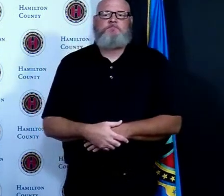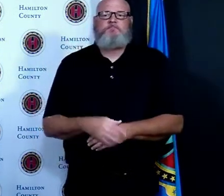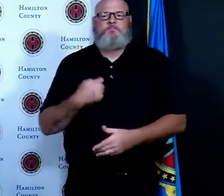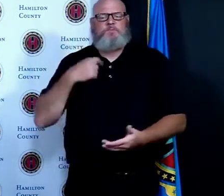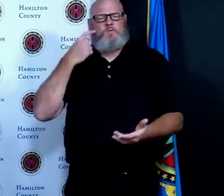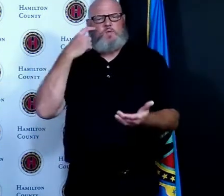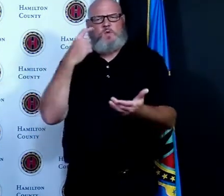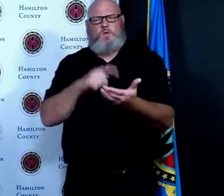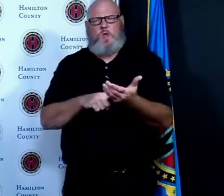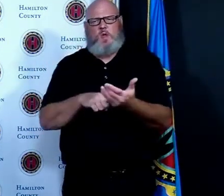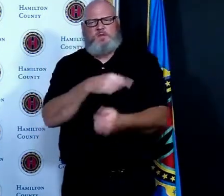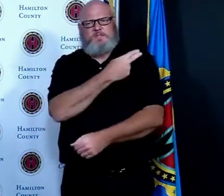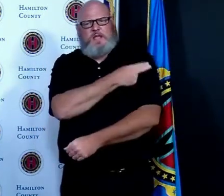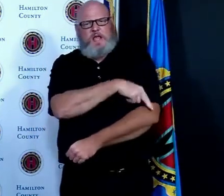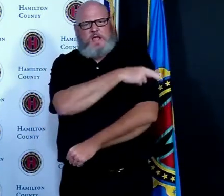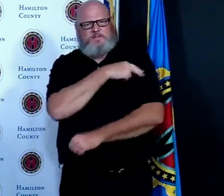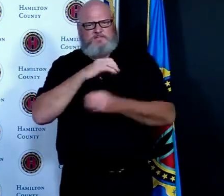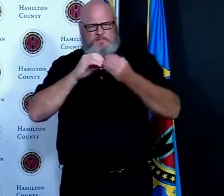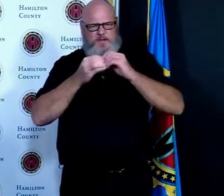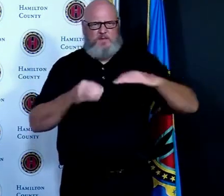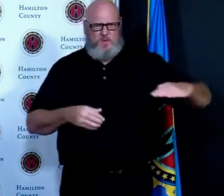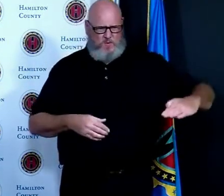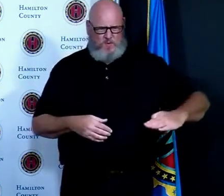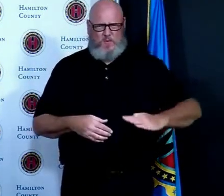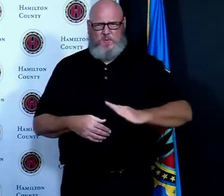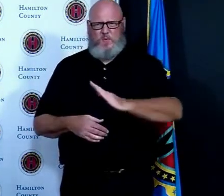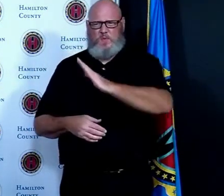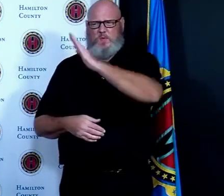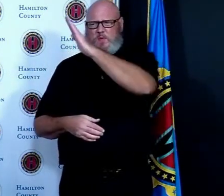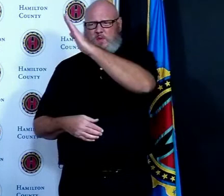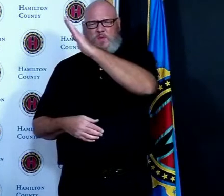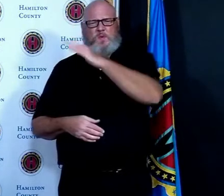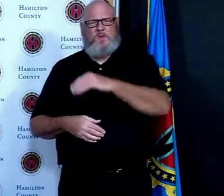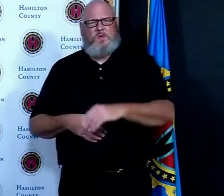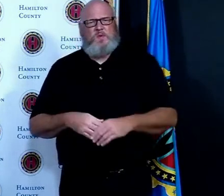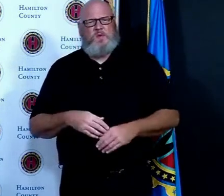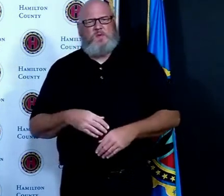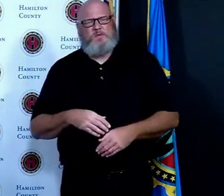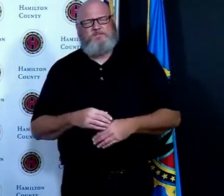as cases here in Hamilton County I really want to impress upon everyone the need to not let our